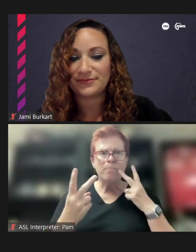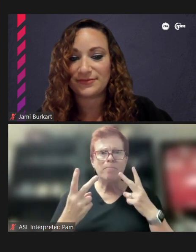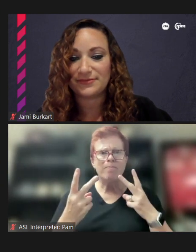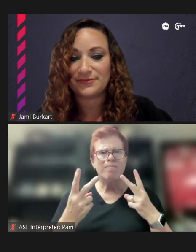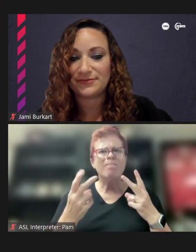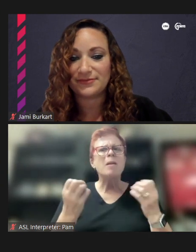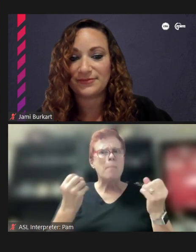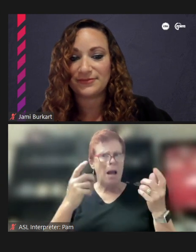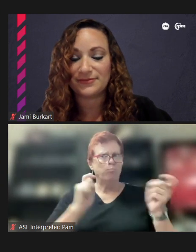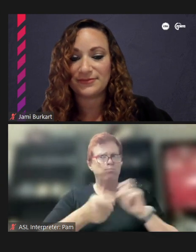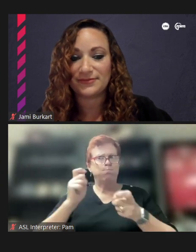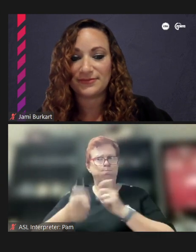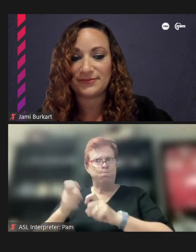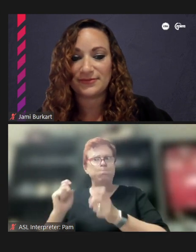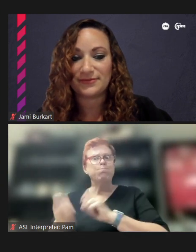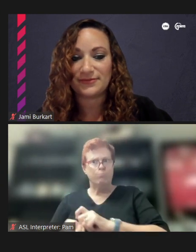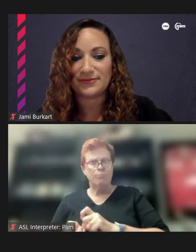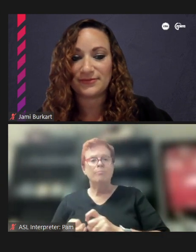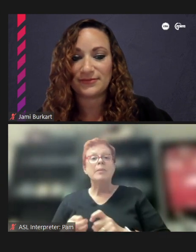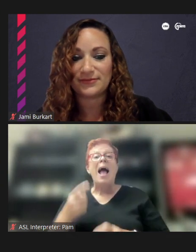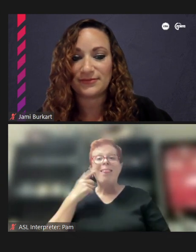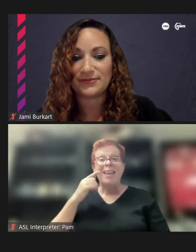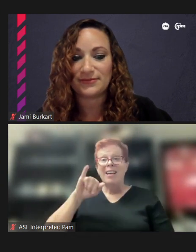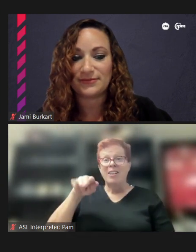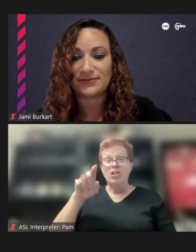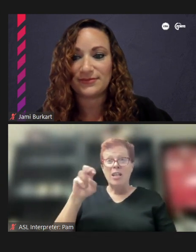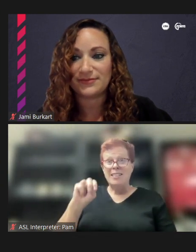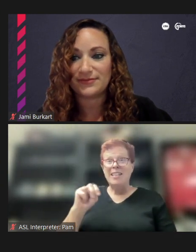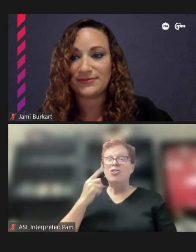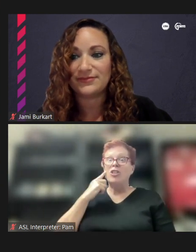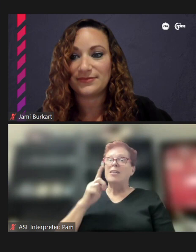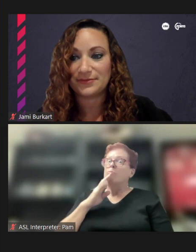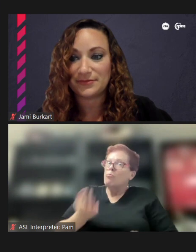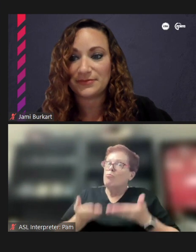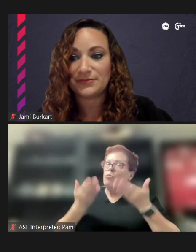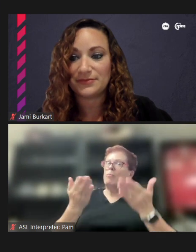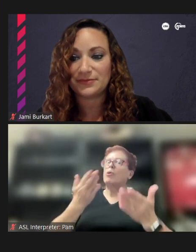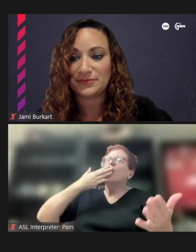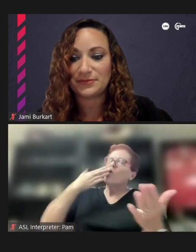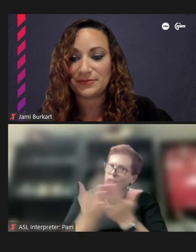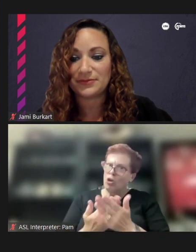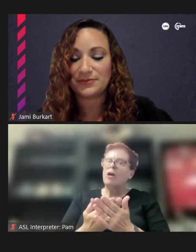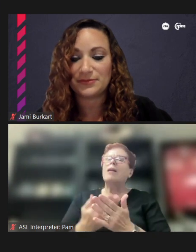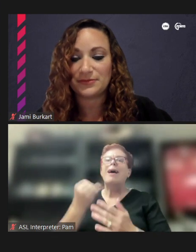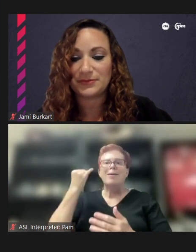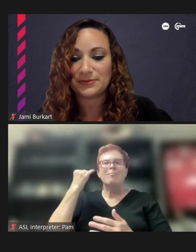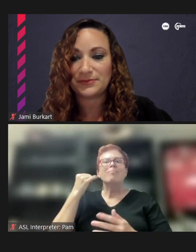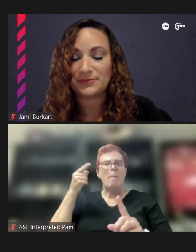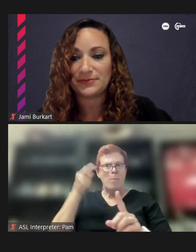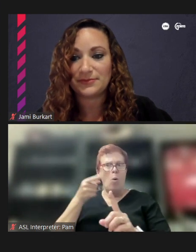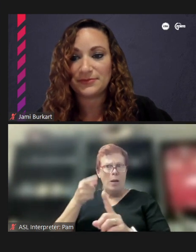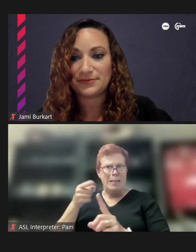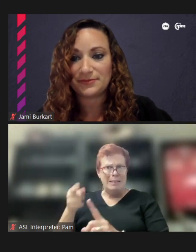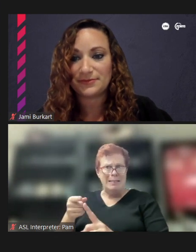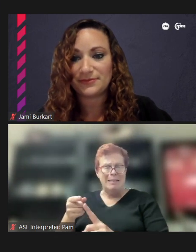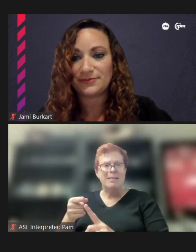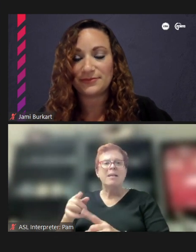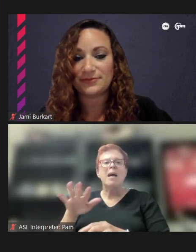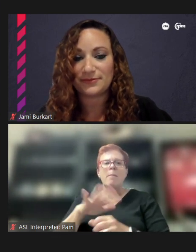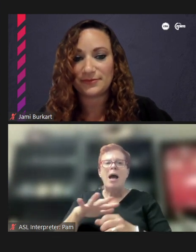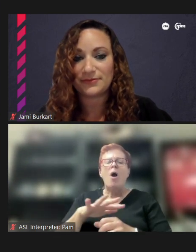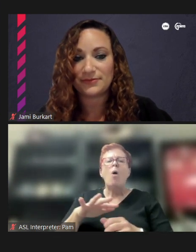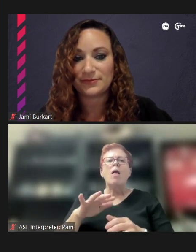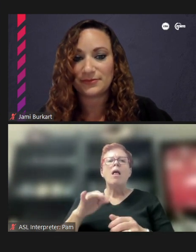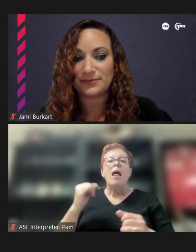transformation in it. I think Justin just raised some very good points that the Identifier in the